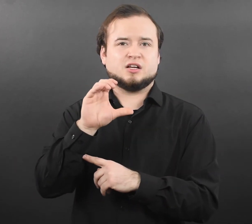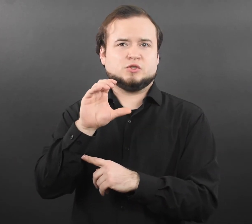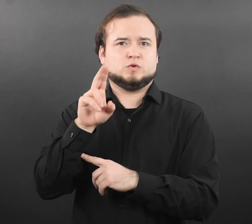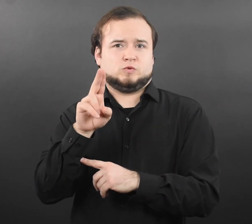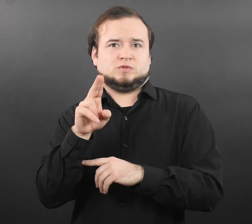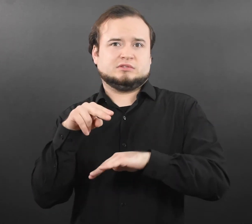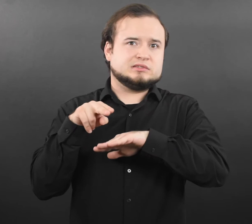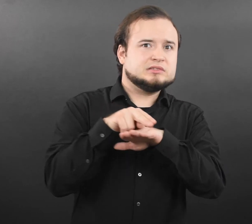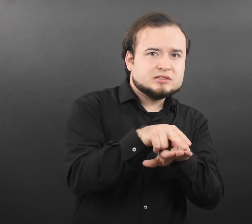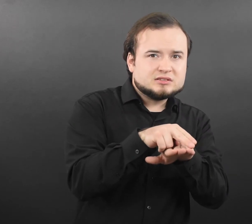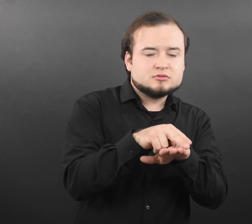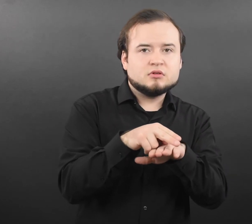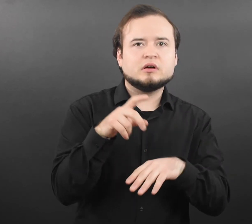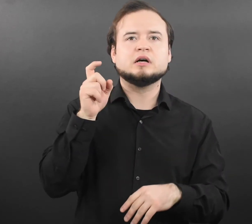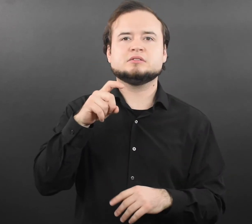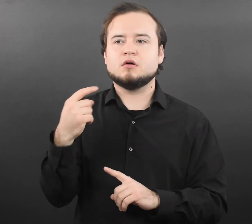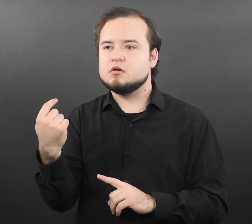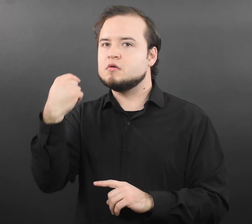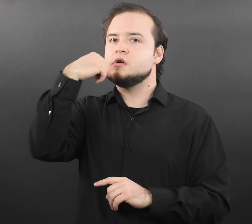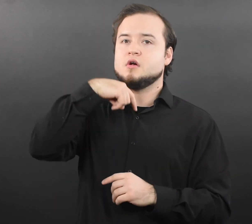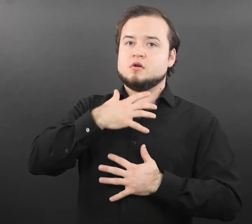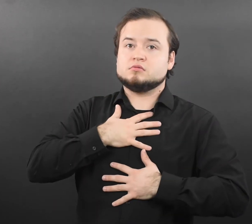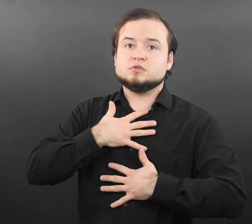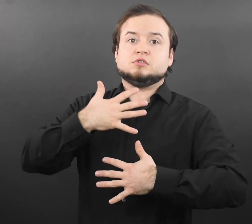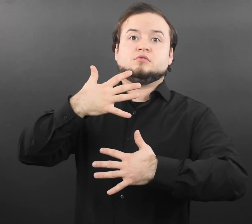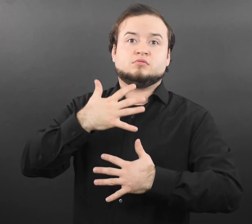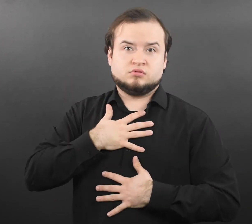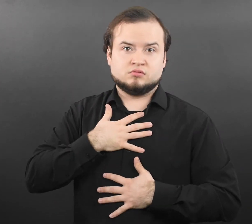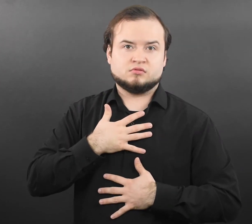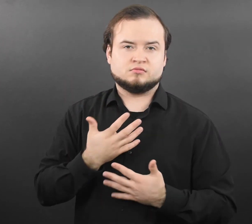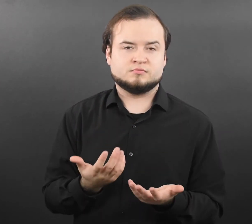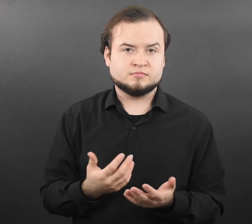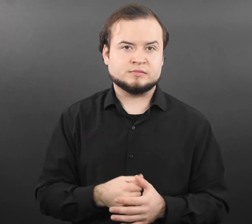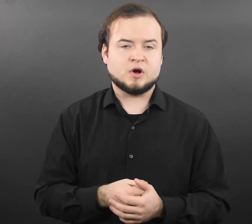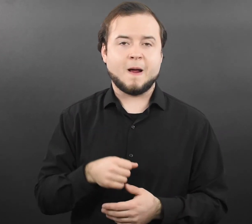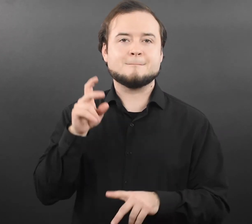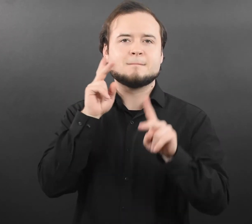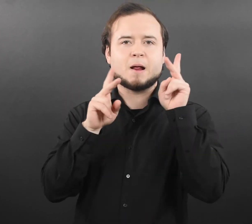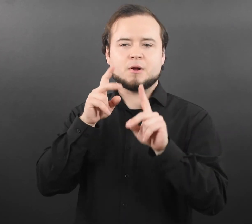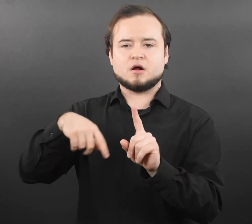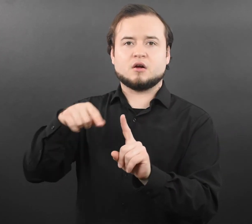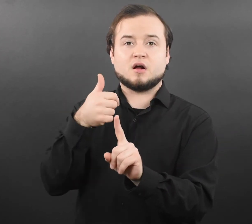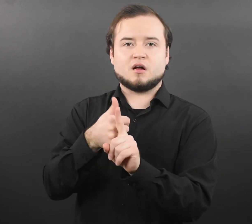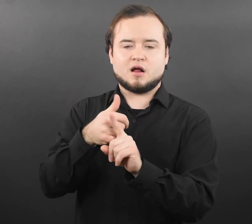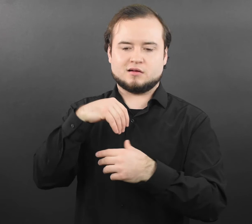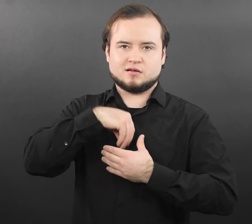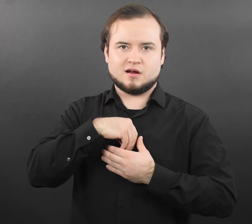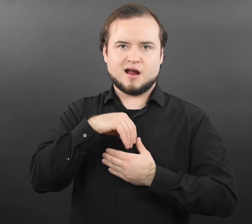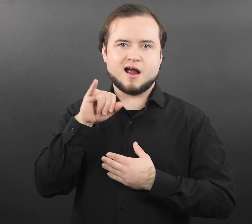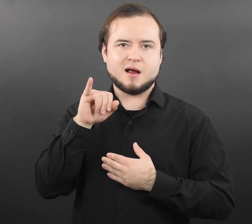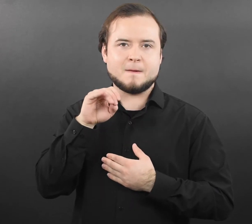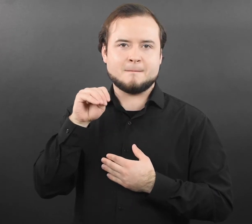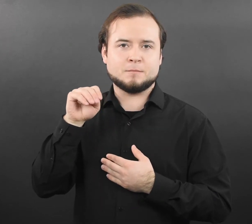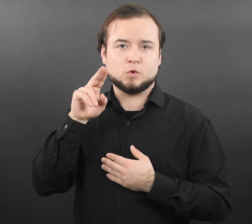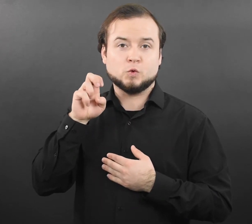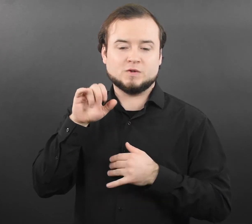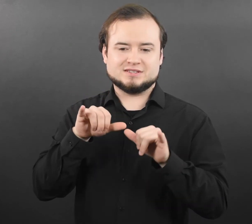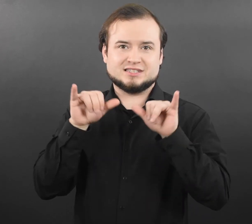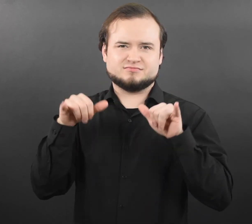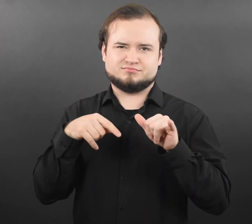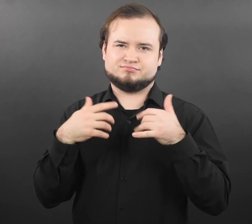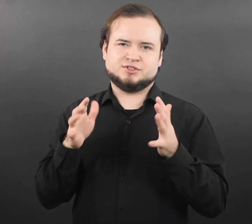or ventilation support and people with compromised immune systems.